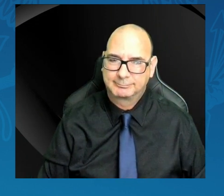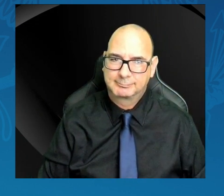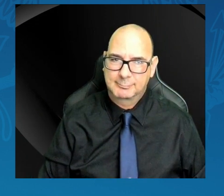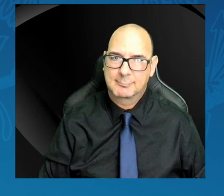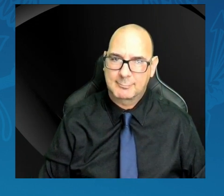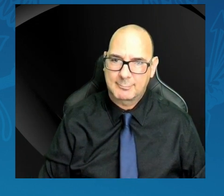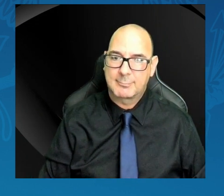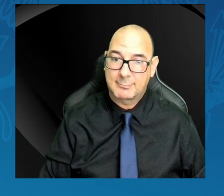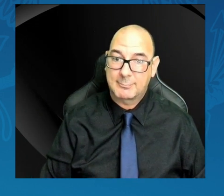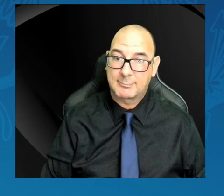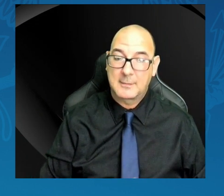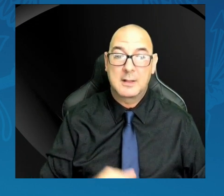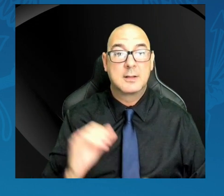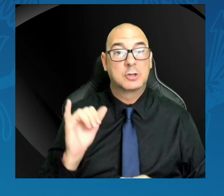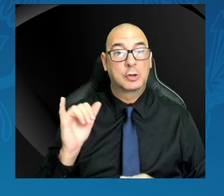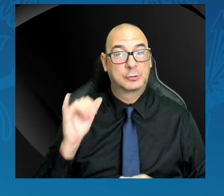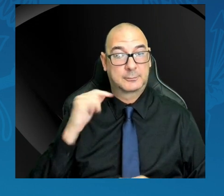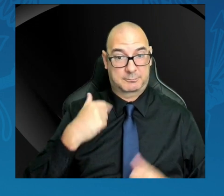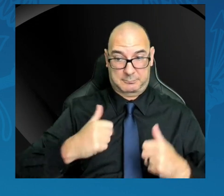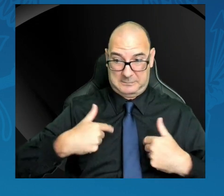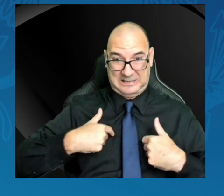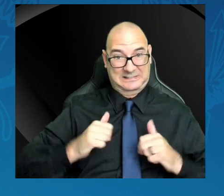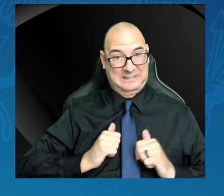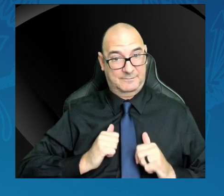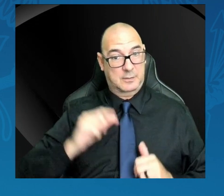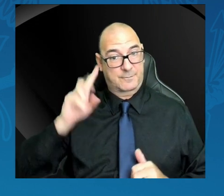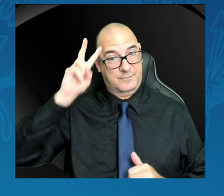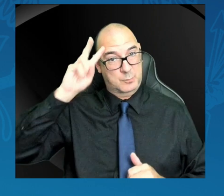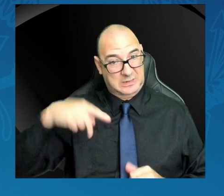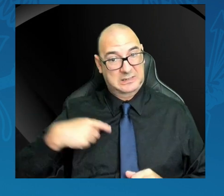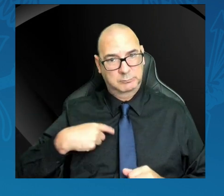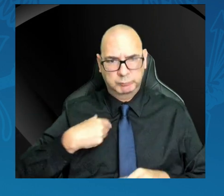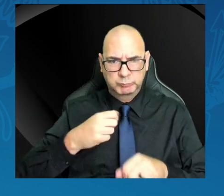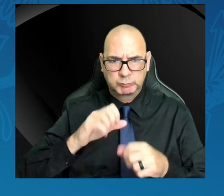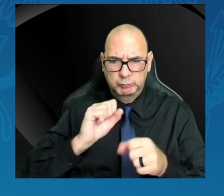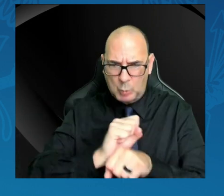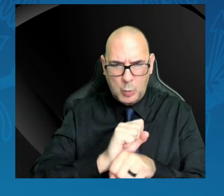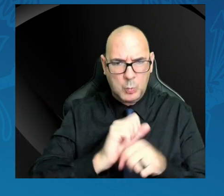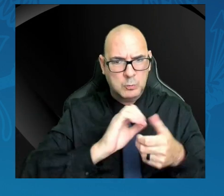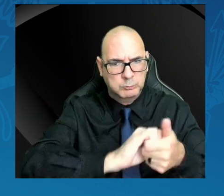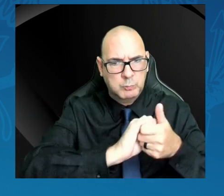I've worked closely with our partners in Congress, these two congressmen in particular,